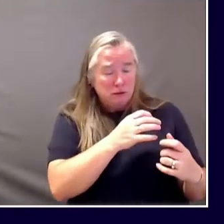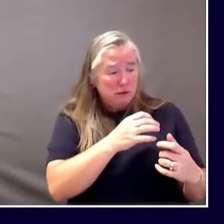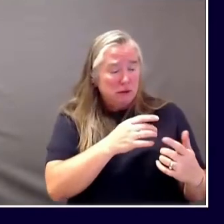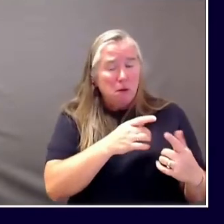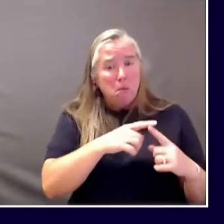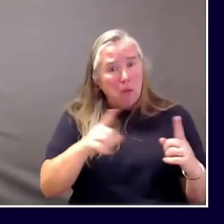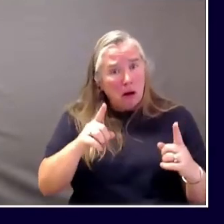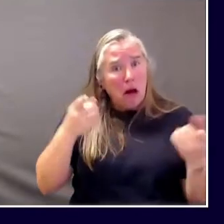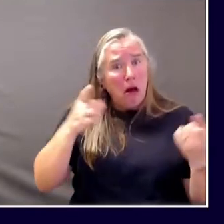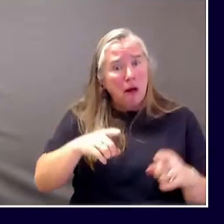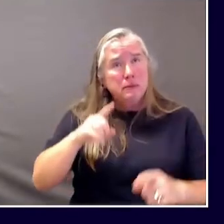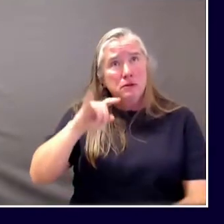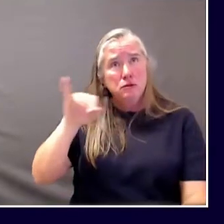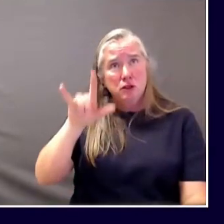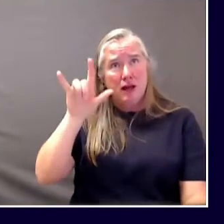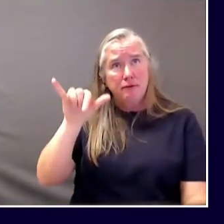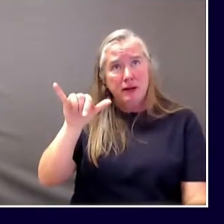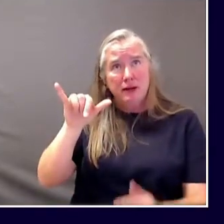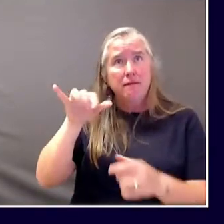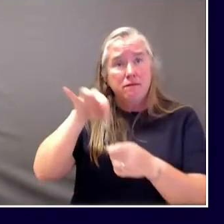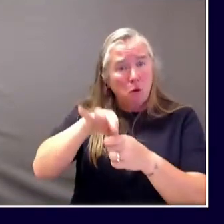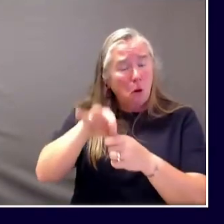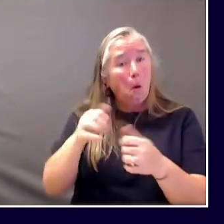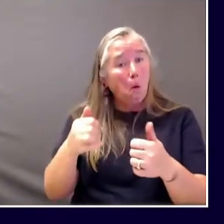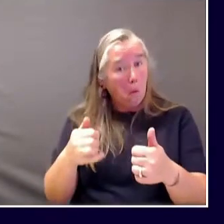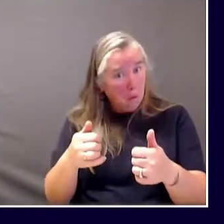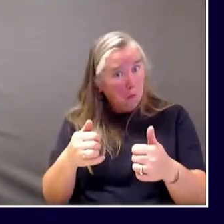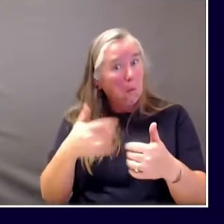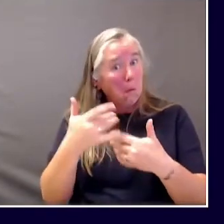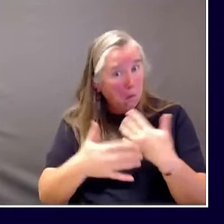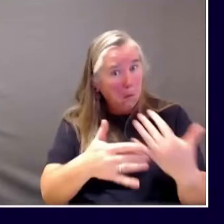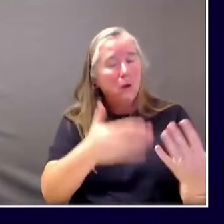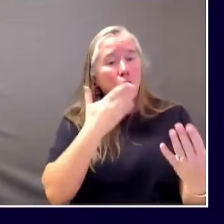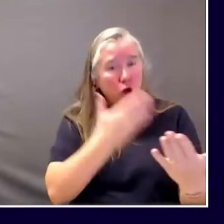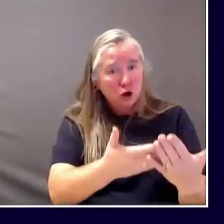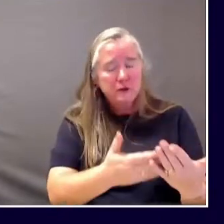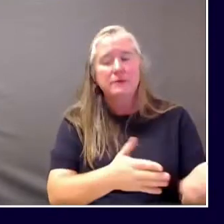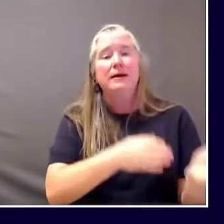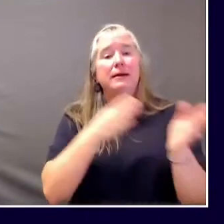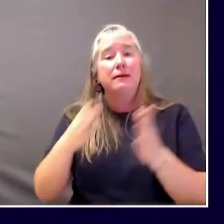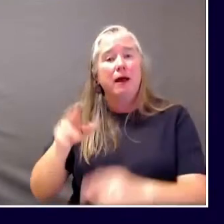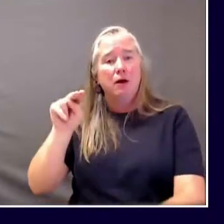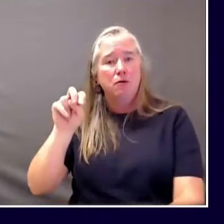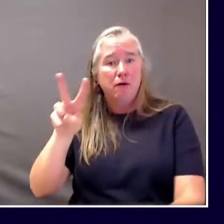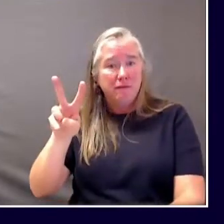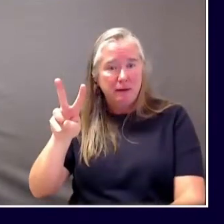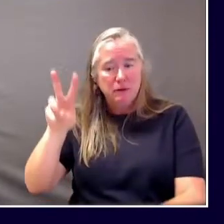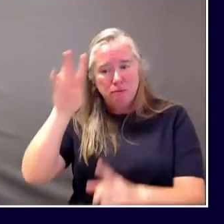during the primary now the general election the